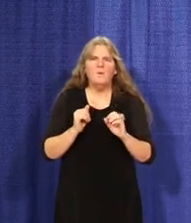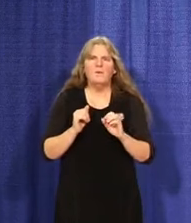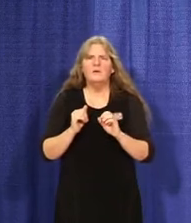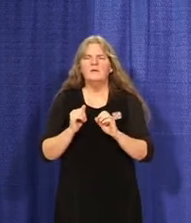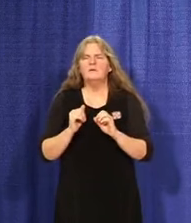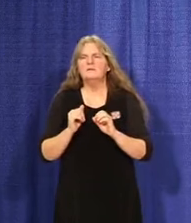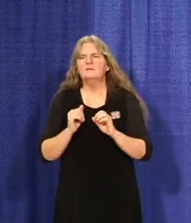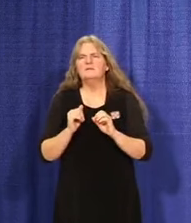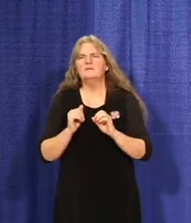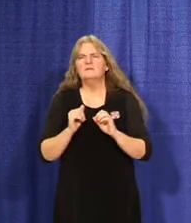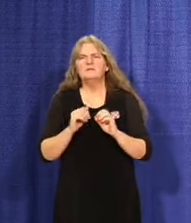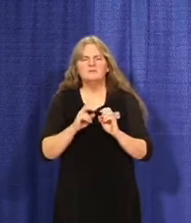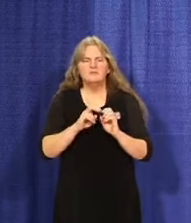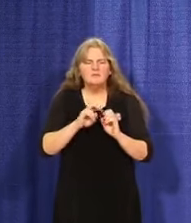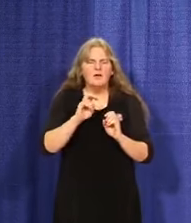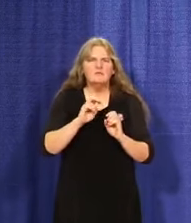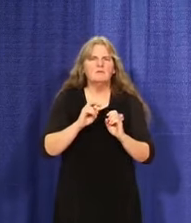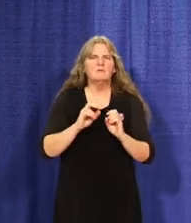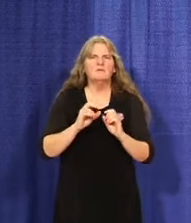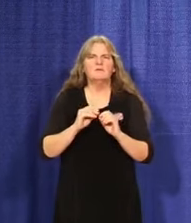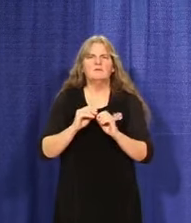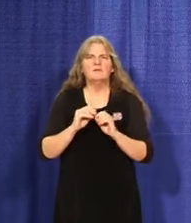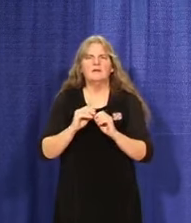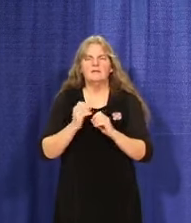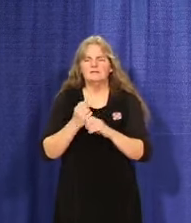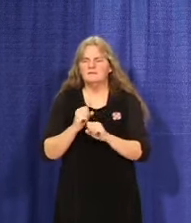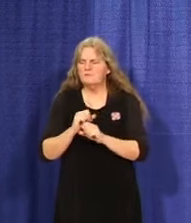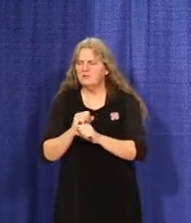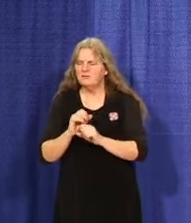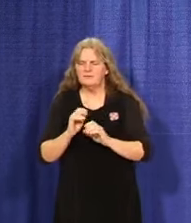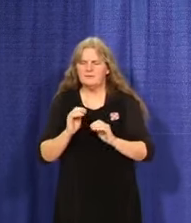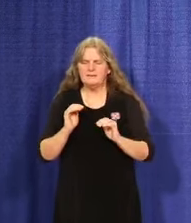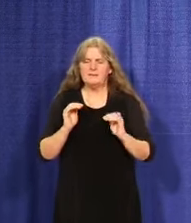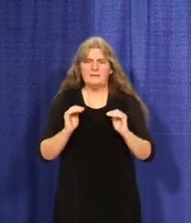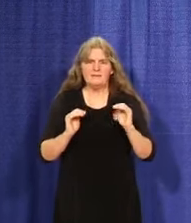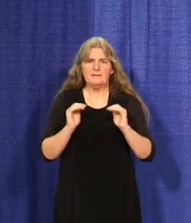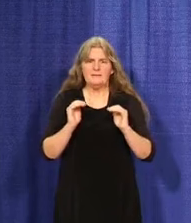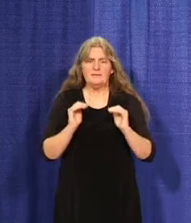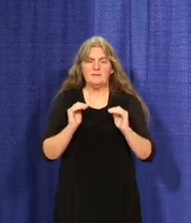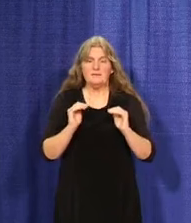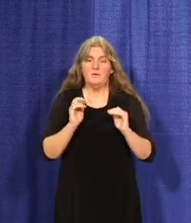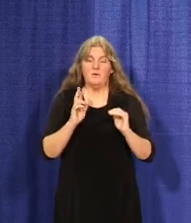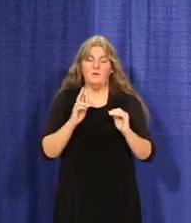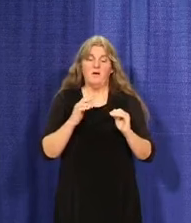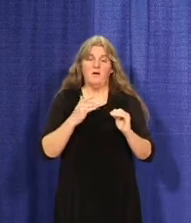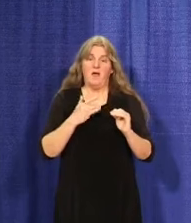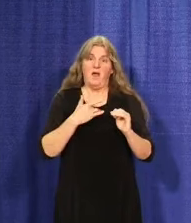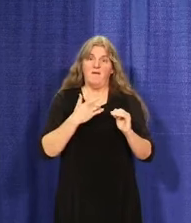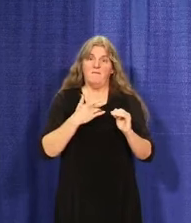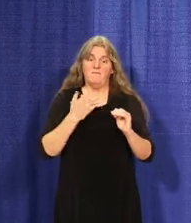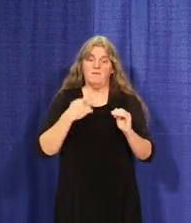protections in place. So I am pretty confident that because of the pace we are going, we are going to stay in a